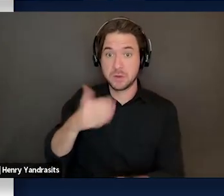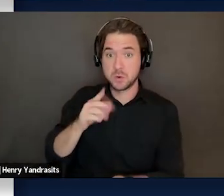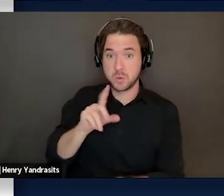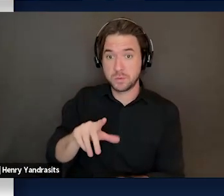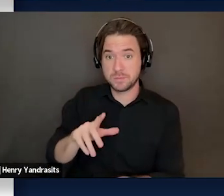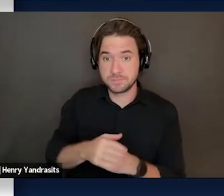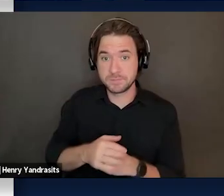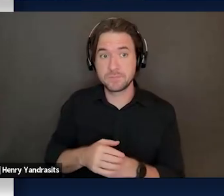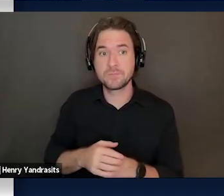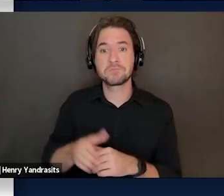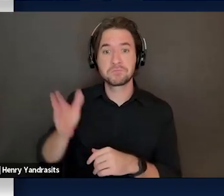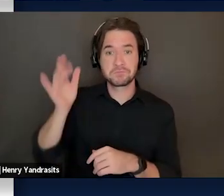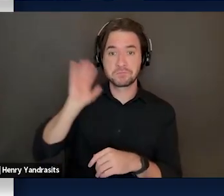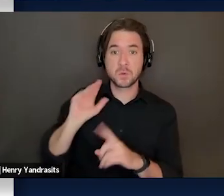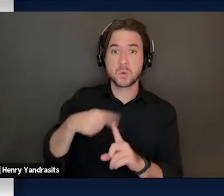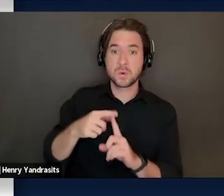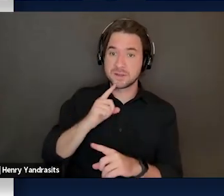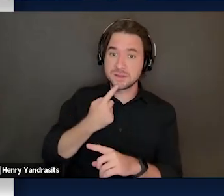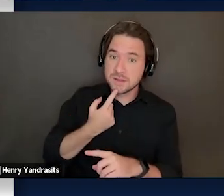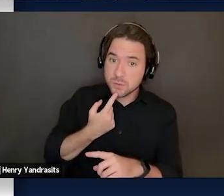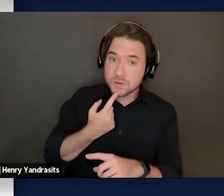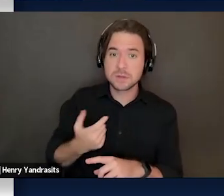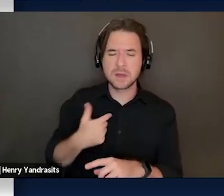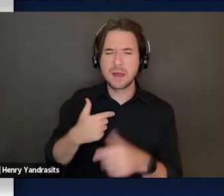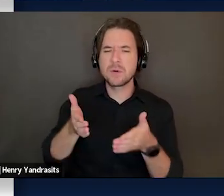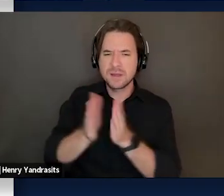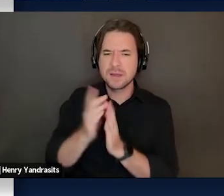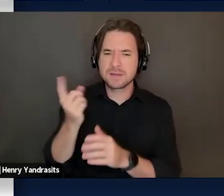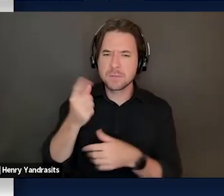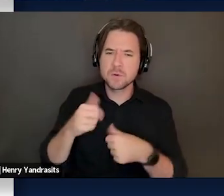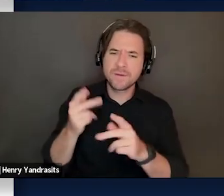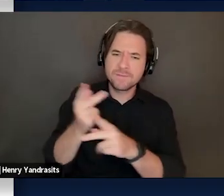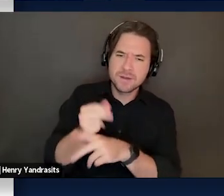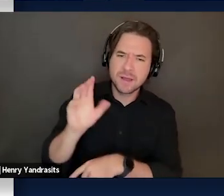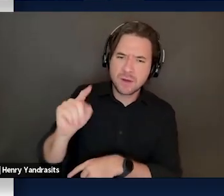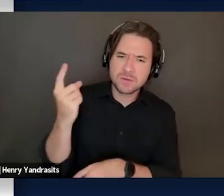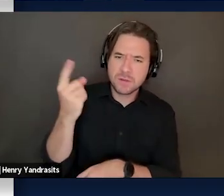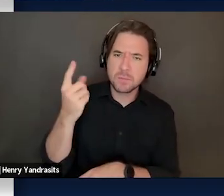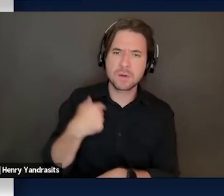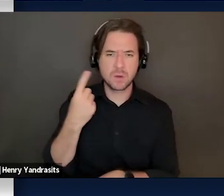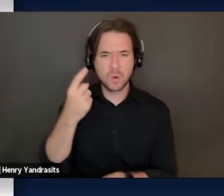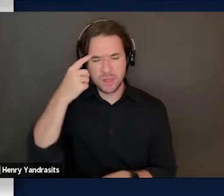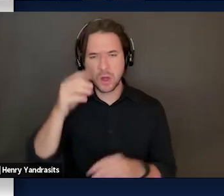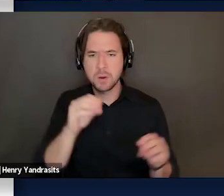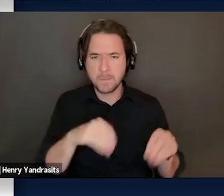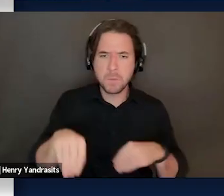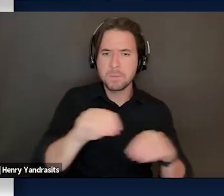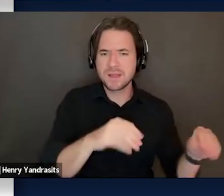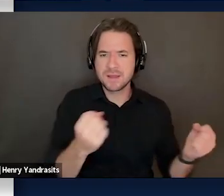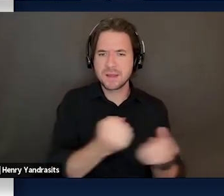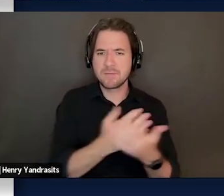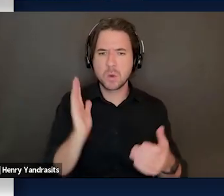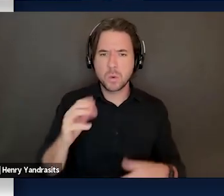Back when it was super severe, I would have asked somebody or tried to figure out somebody, but I've always thought, like, the mobility and everything would have come back, so I don't know.